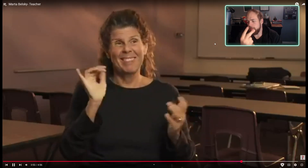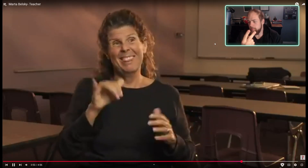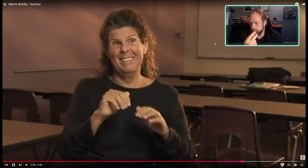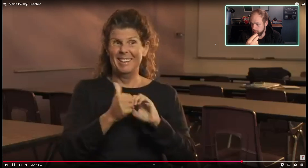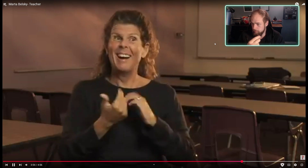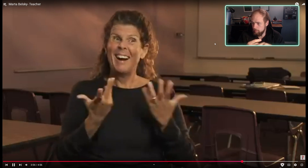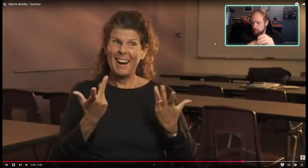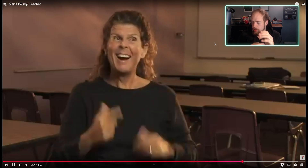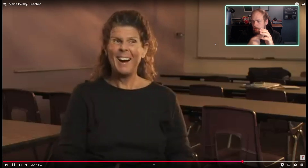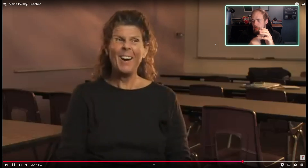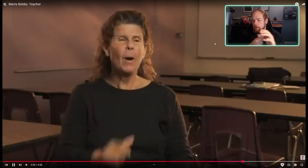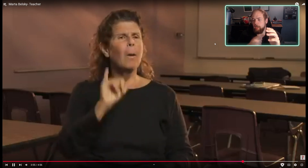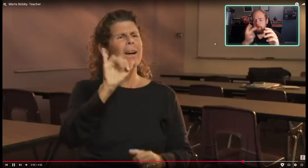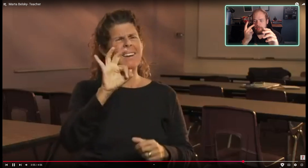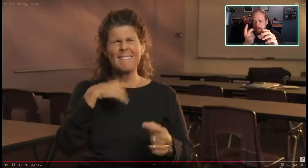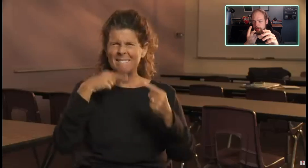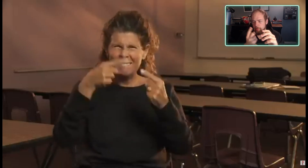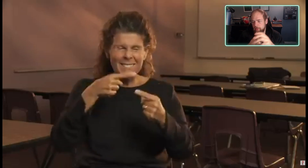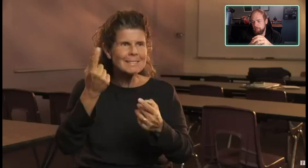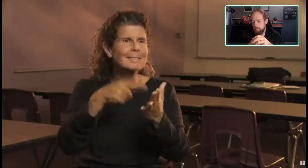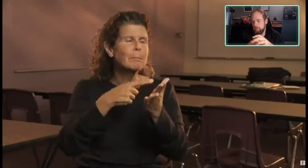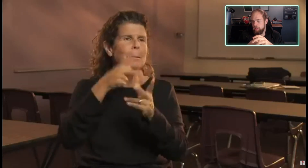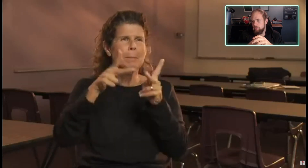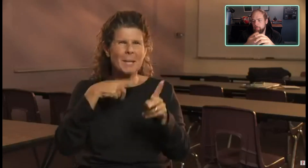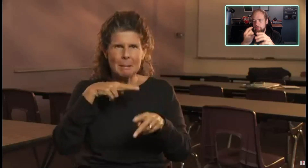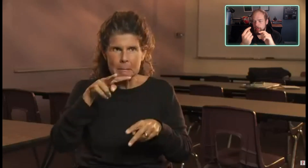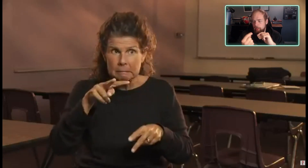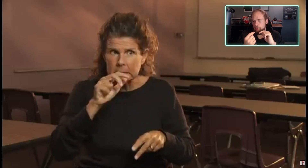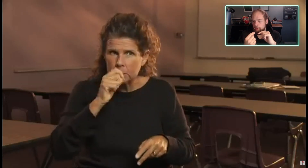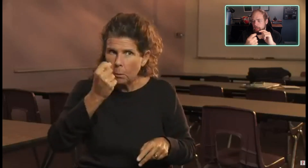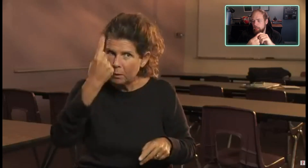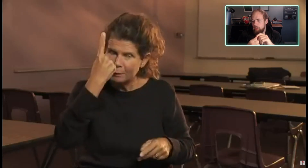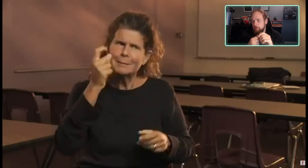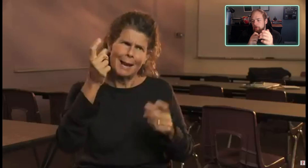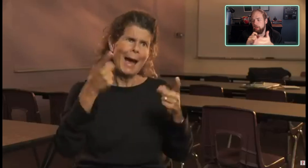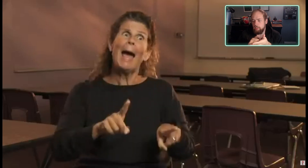way sometimes I would see people if I'm struggling to understand them I would ask